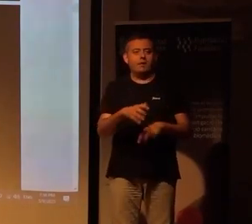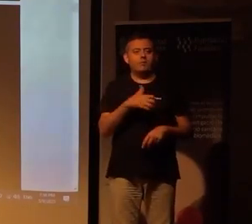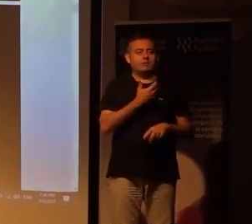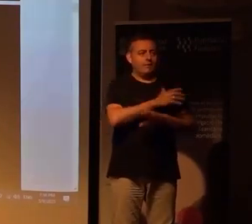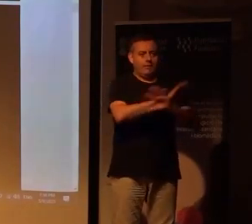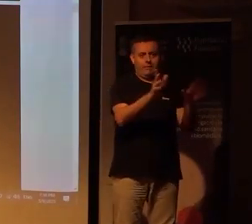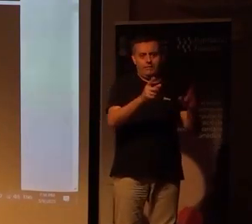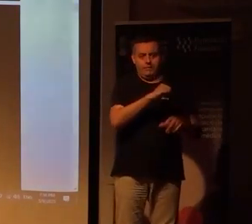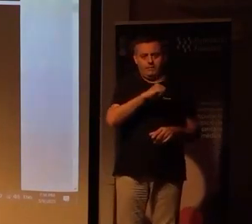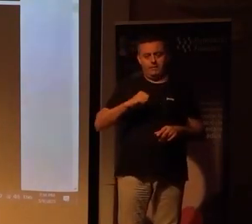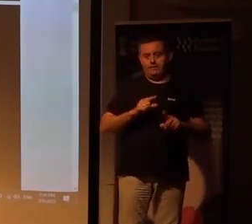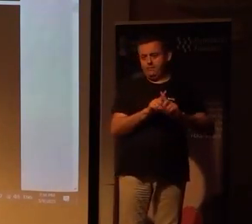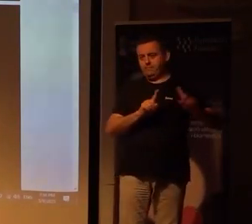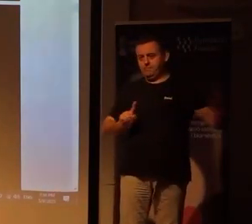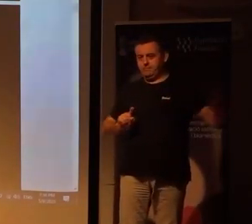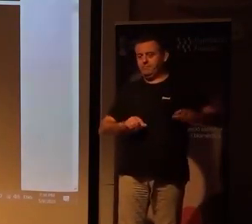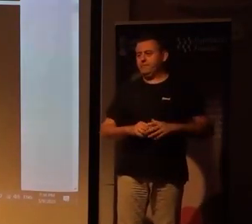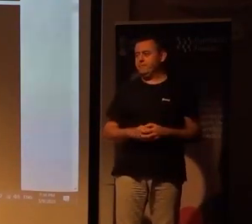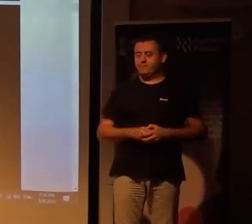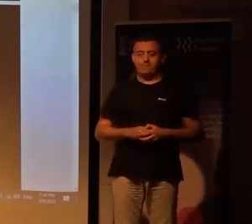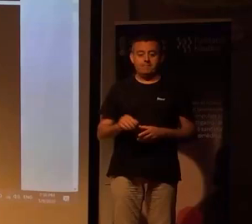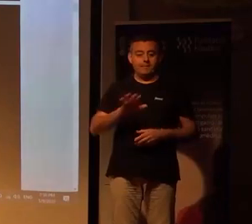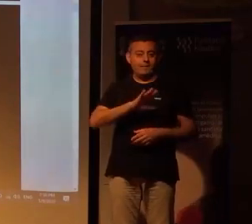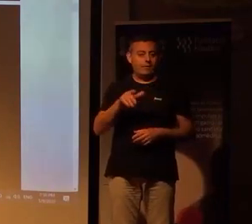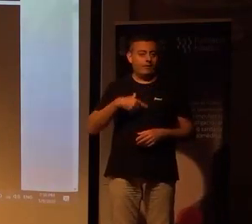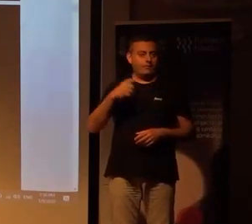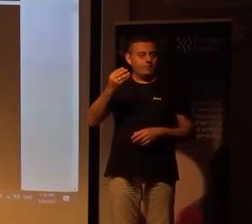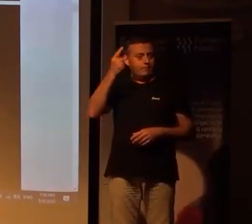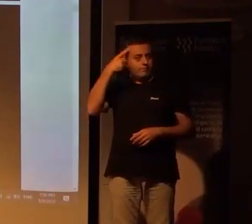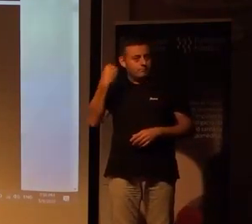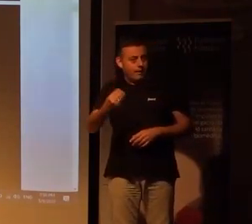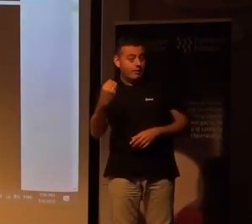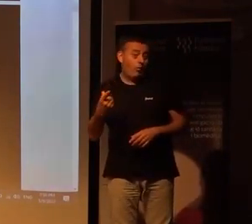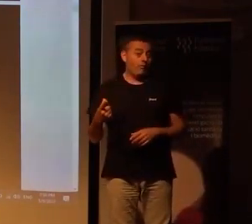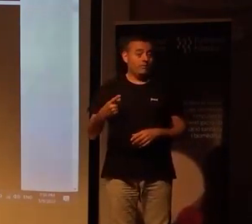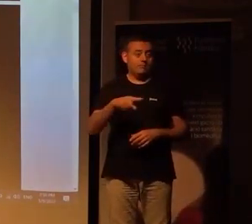Visionary, genocidal, gray scale, you name it.